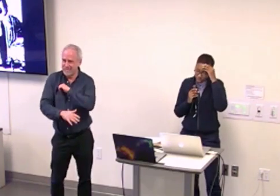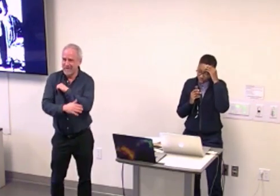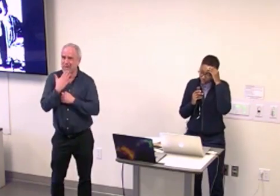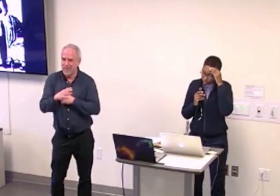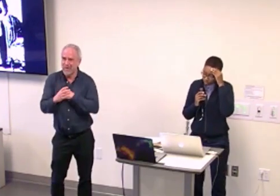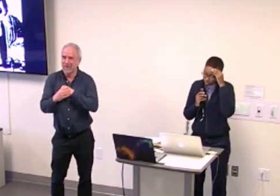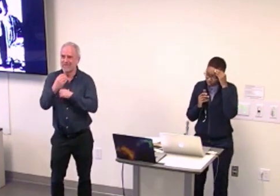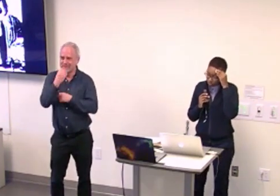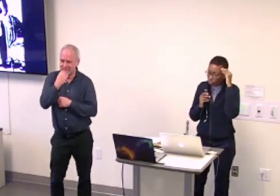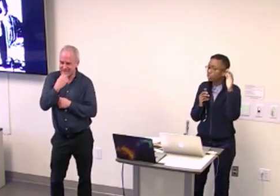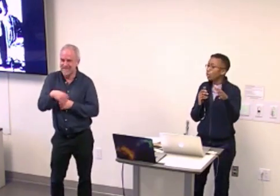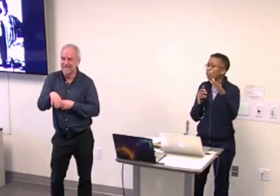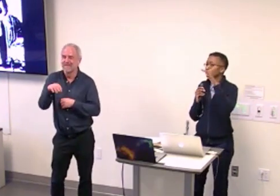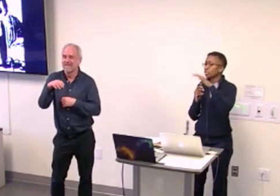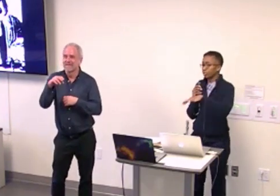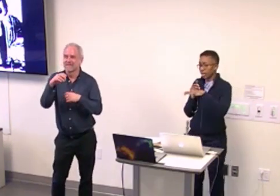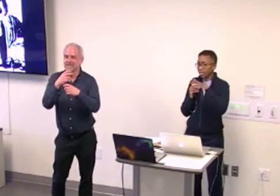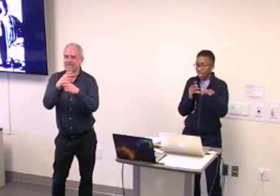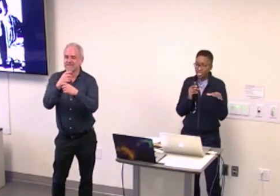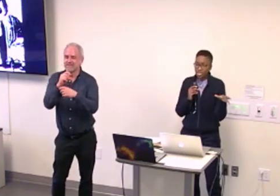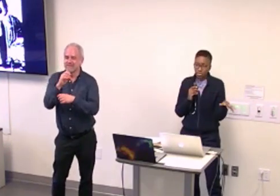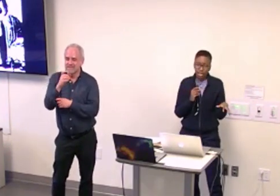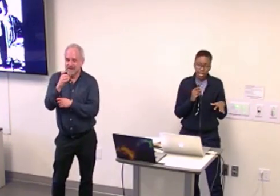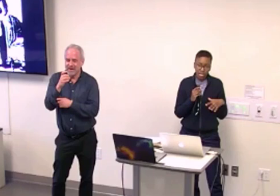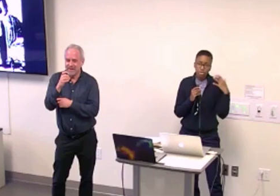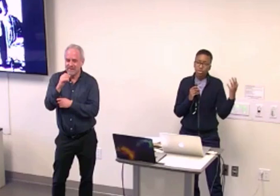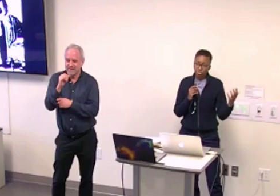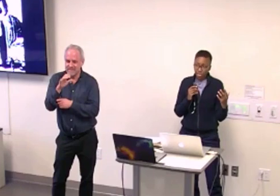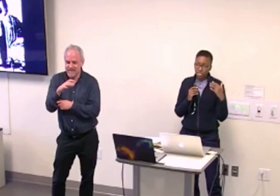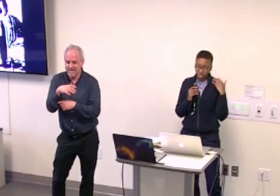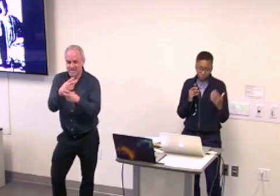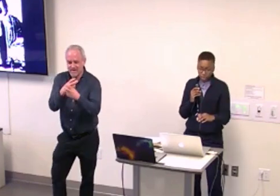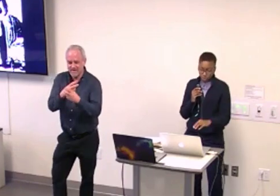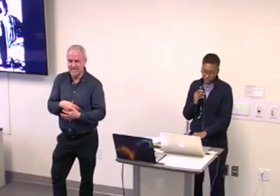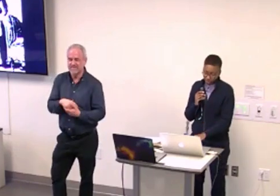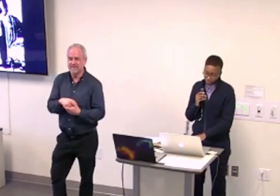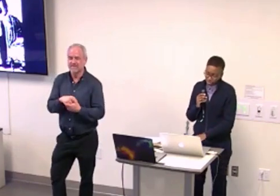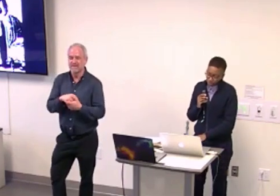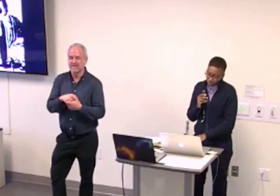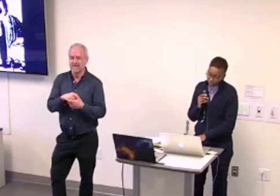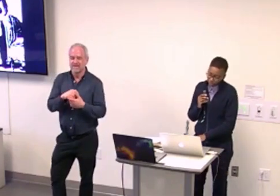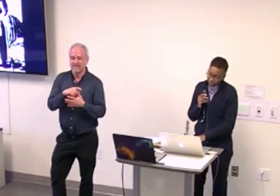Those are known to create lasting biological effects. Like we know that.